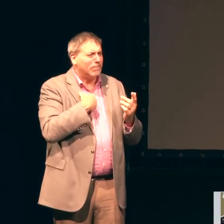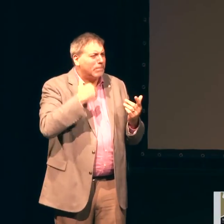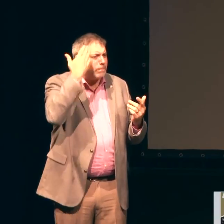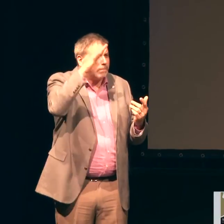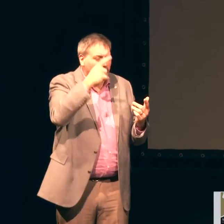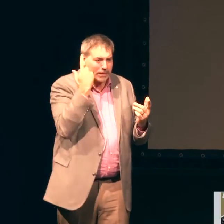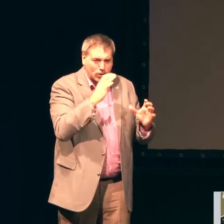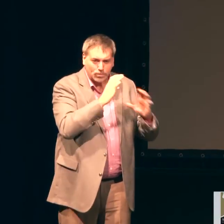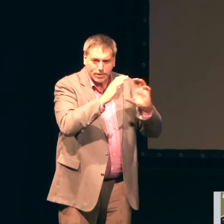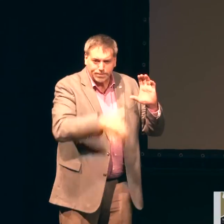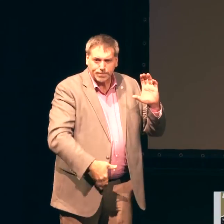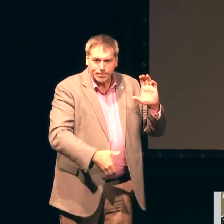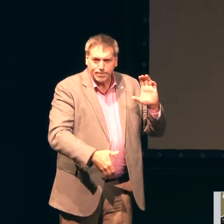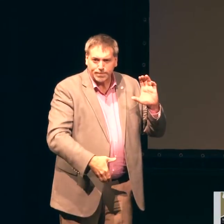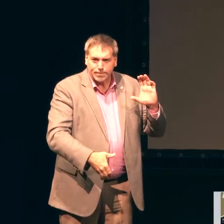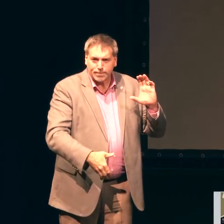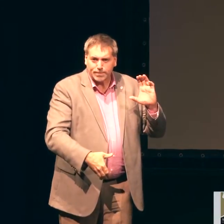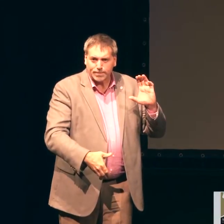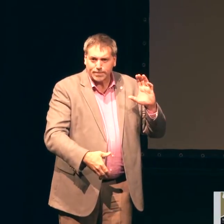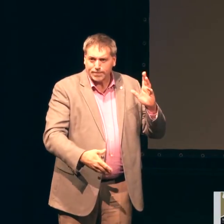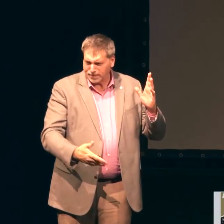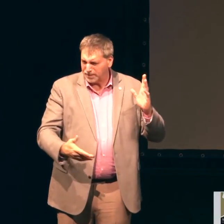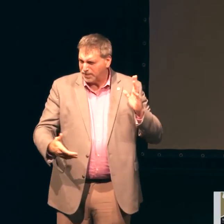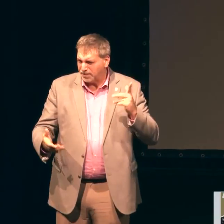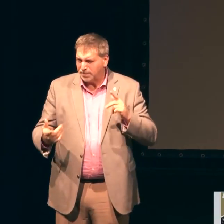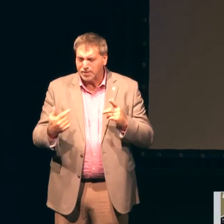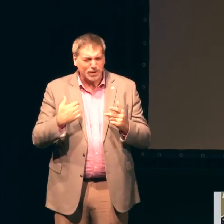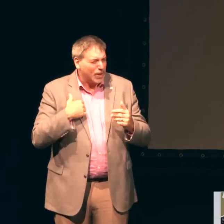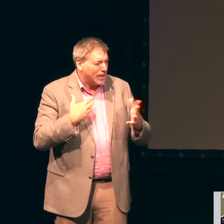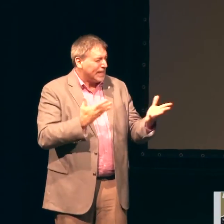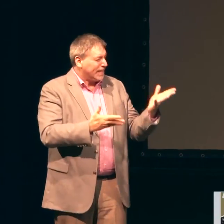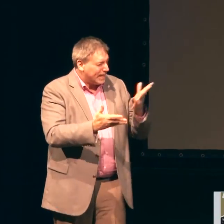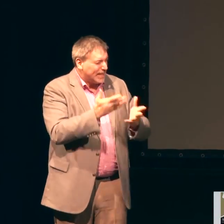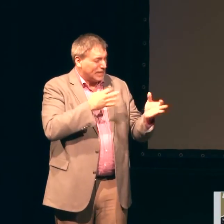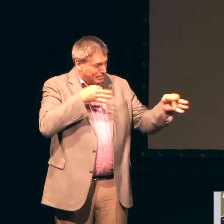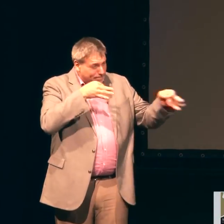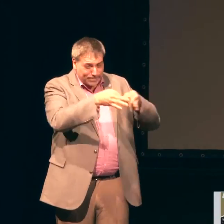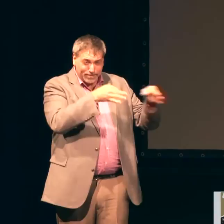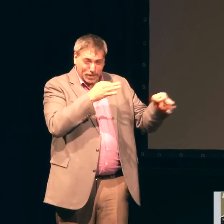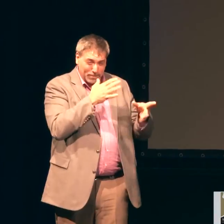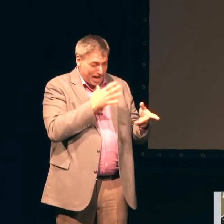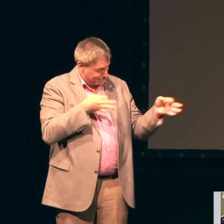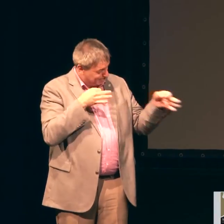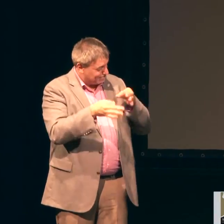learn growing up, I wasn't aware of because there was a lack of communication. So I was